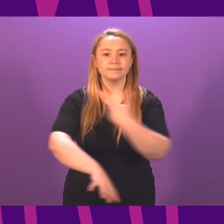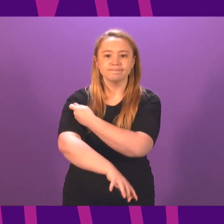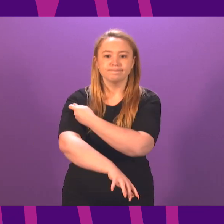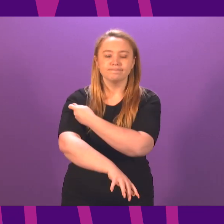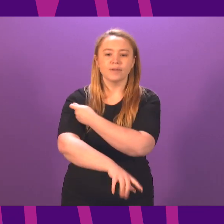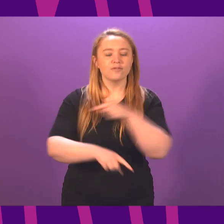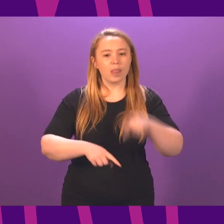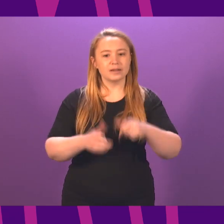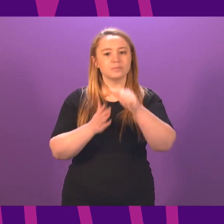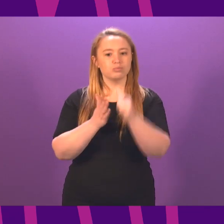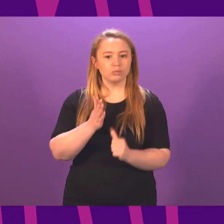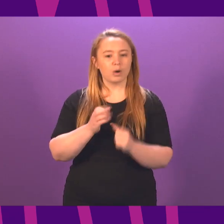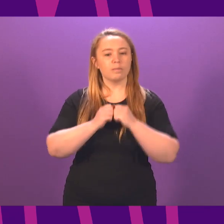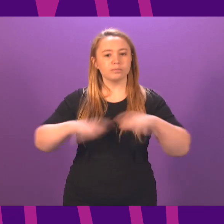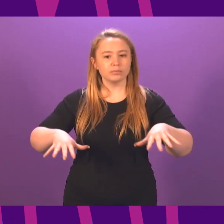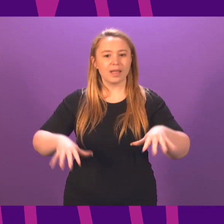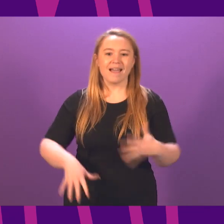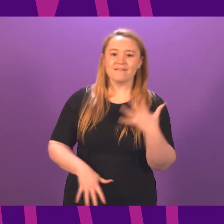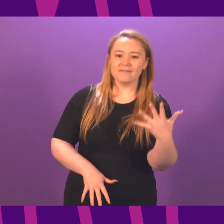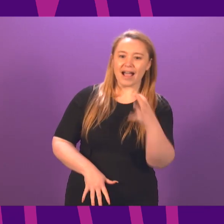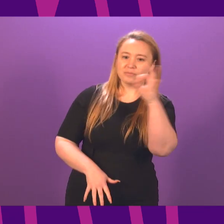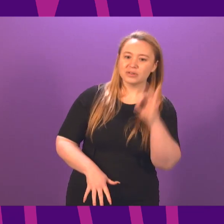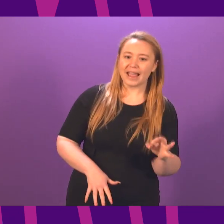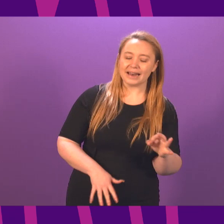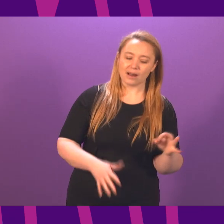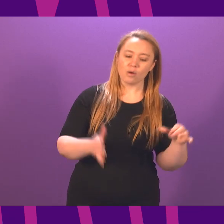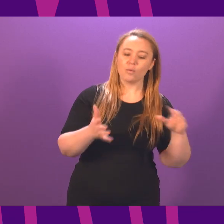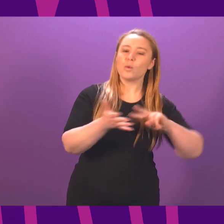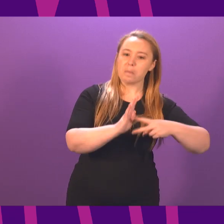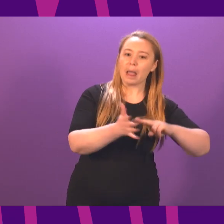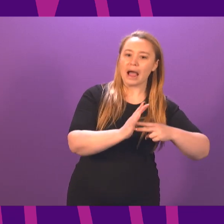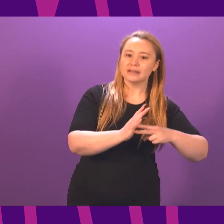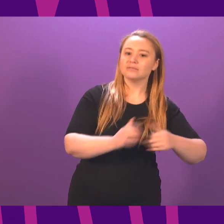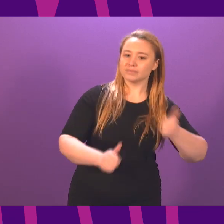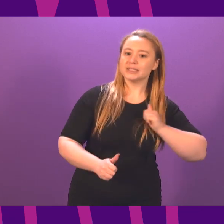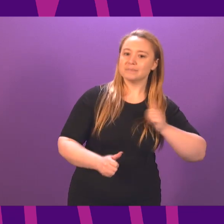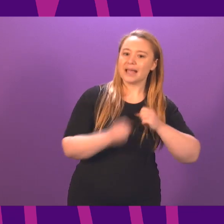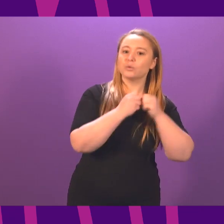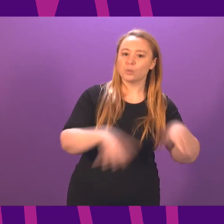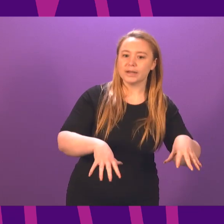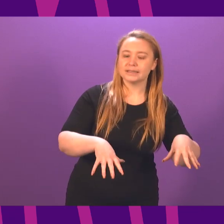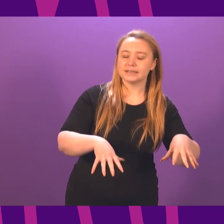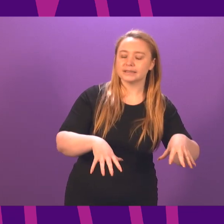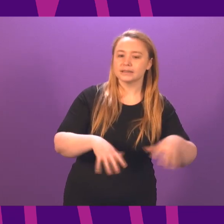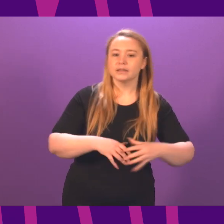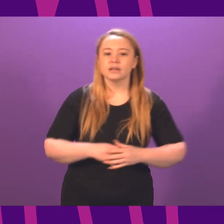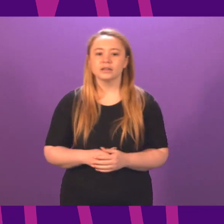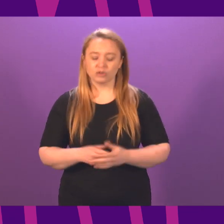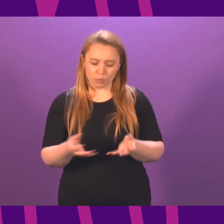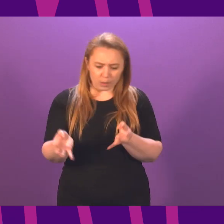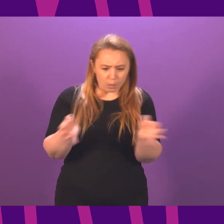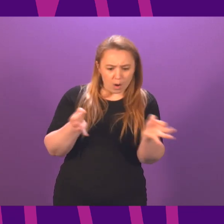scale. That assumption ensures that we are factoring in the possibility—that we hope